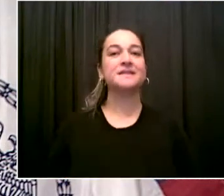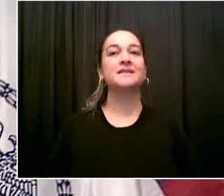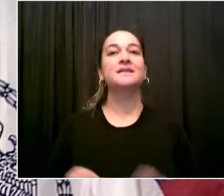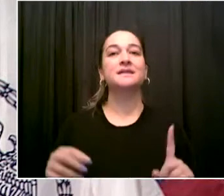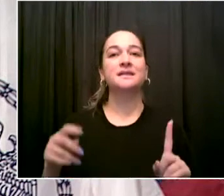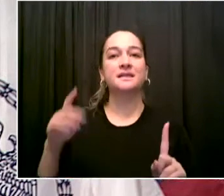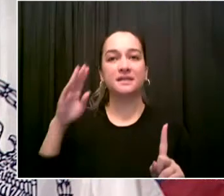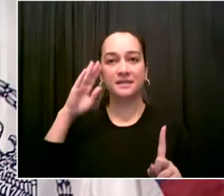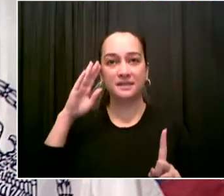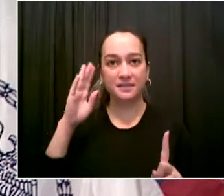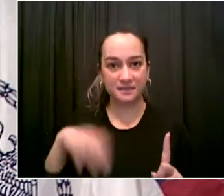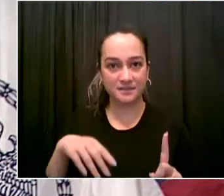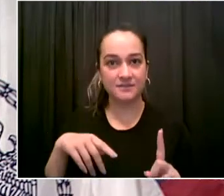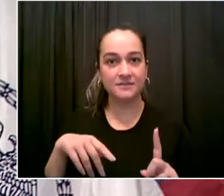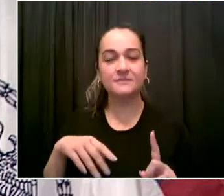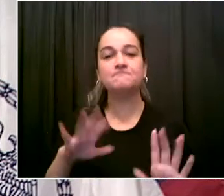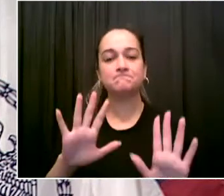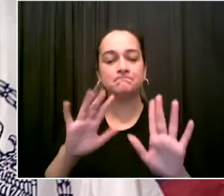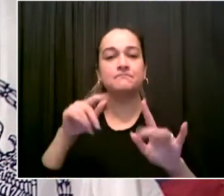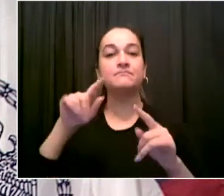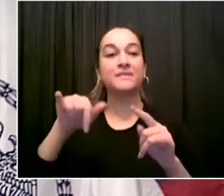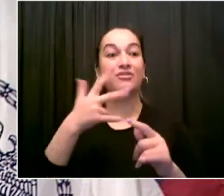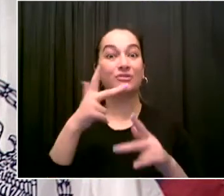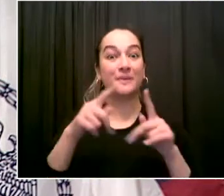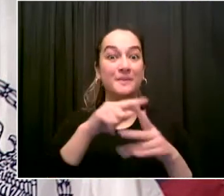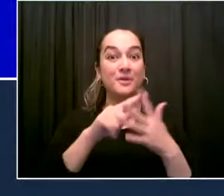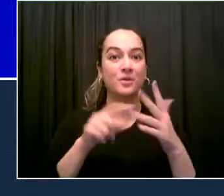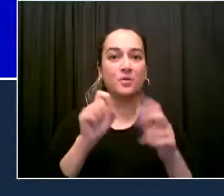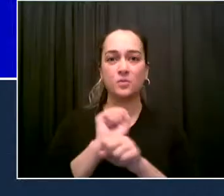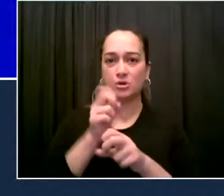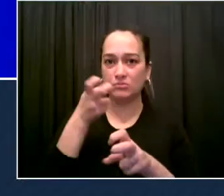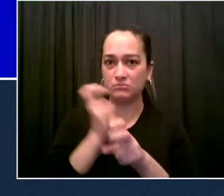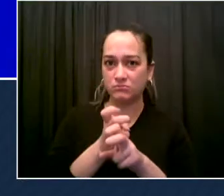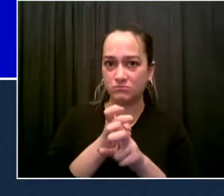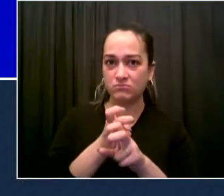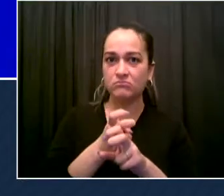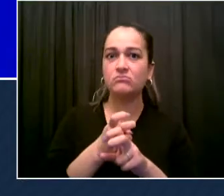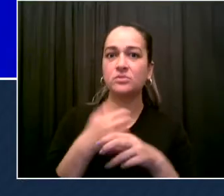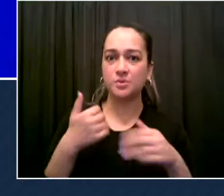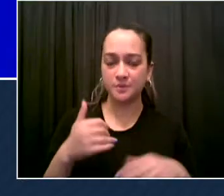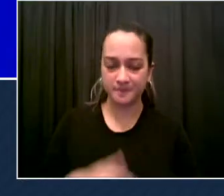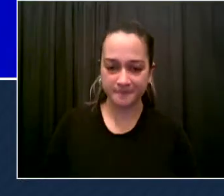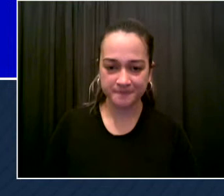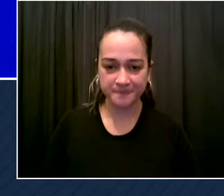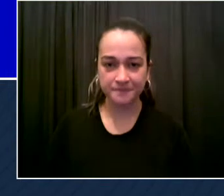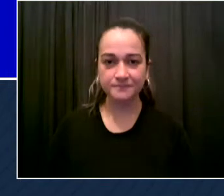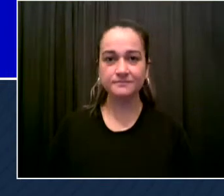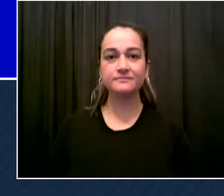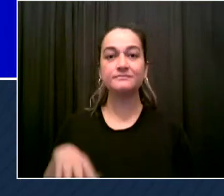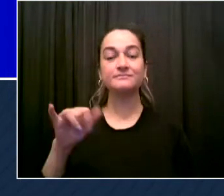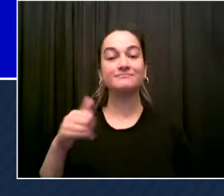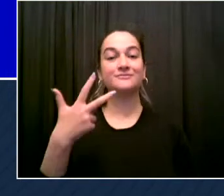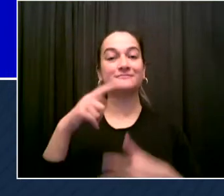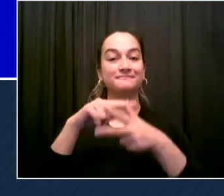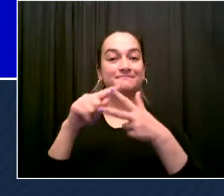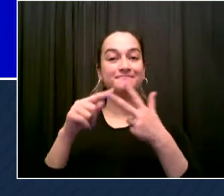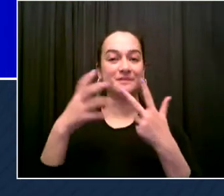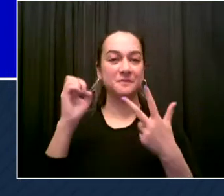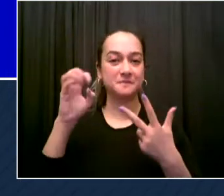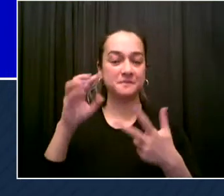GOOD LUCK AHEAD FOR ALL OF US, INDICATORS KEEP SHOWING THAT WE ARE DOING THE RIGHT THING. W E ARE MAKING OUR OWN LOCK BY DOING THE RIGHT THING IN THE CITY BY GOING